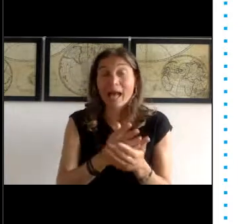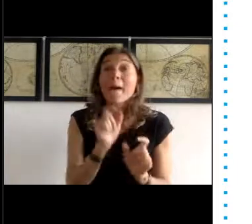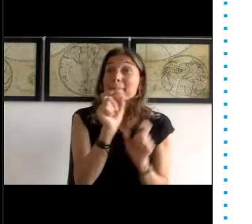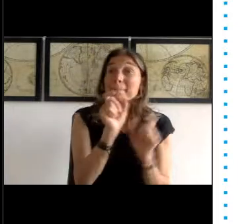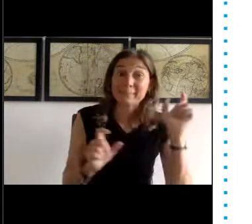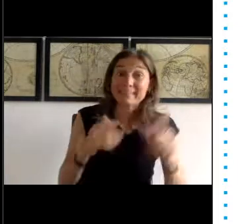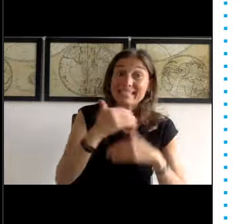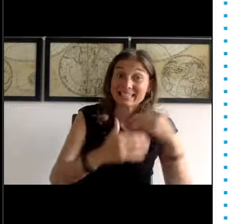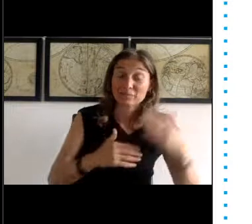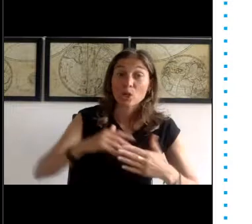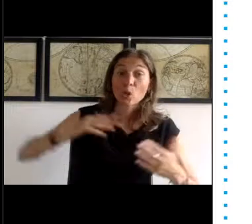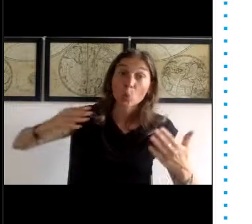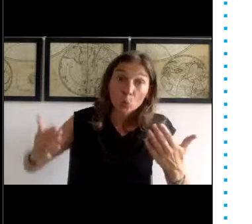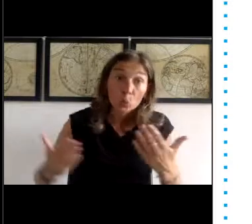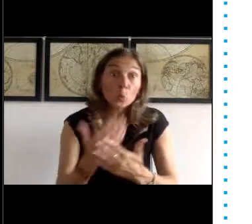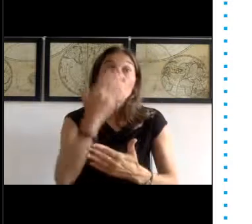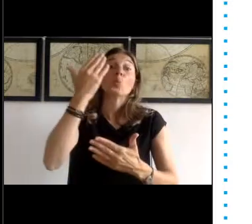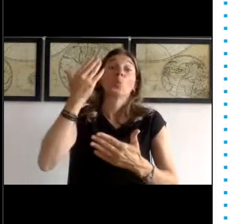This is In in Norway.